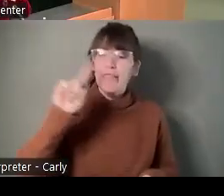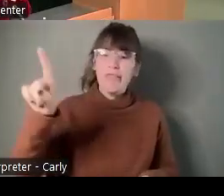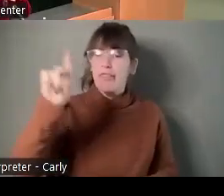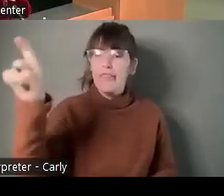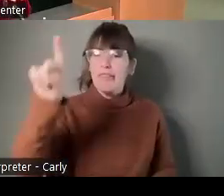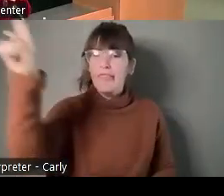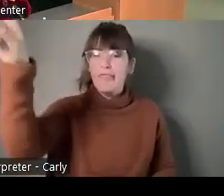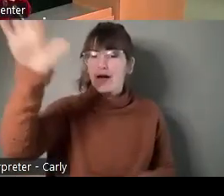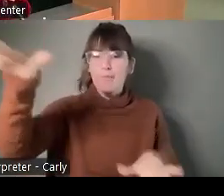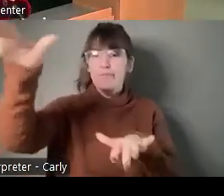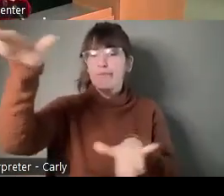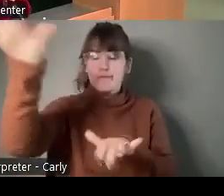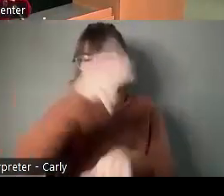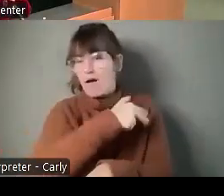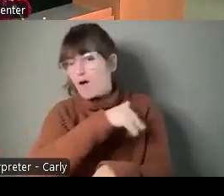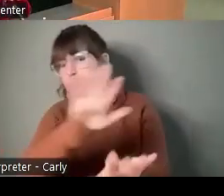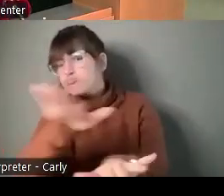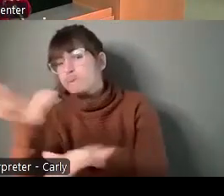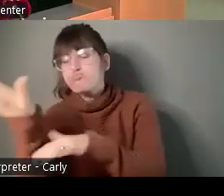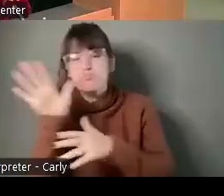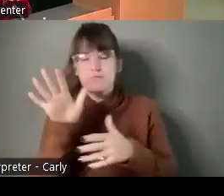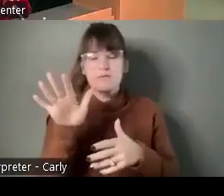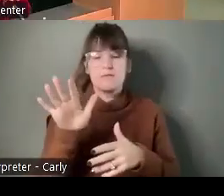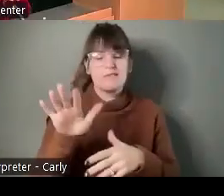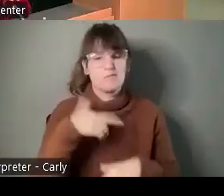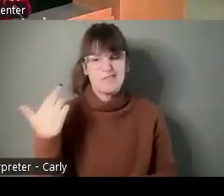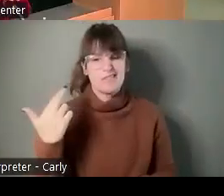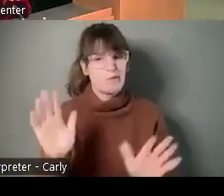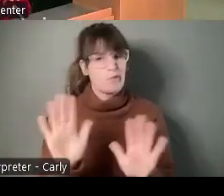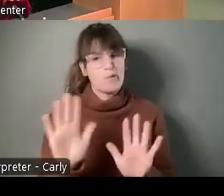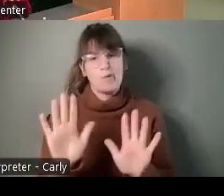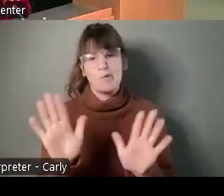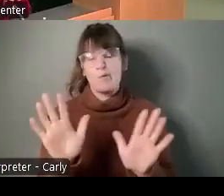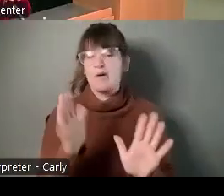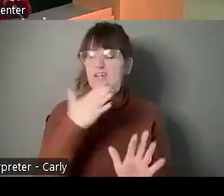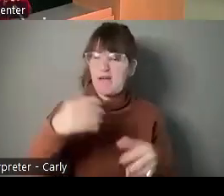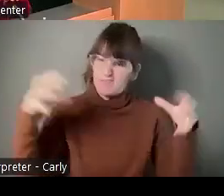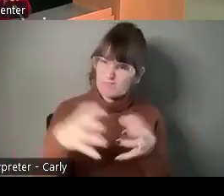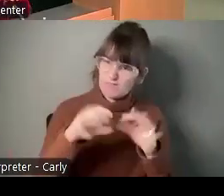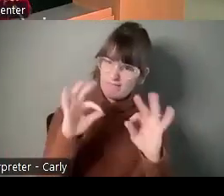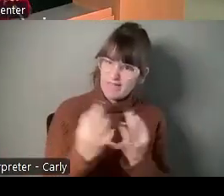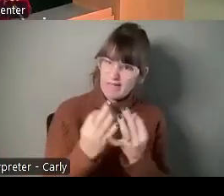attachments of the hospital there's so much more of a risk for um iatrog iatrogenic effects. We